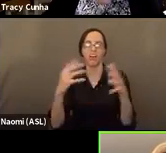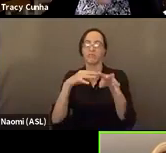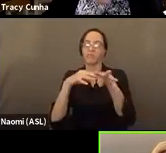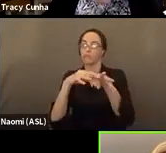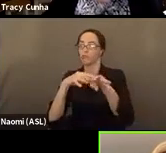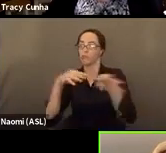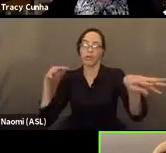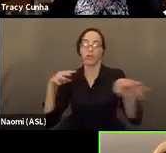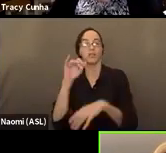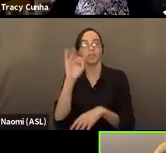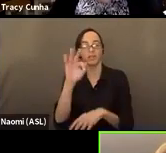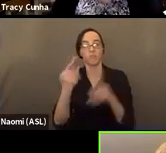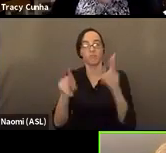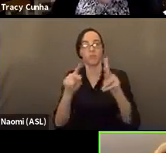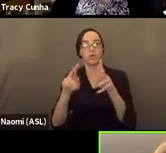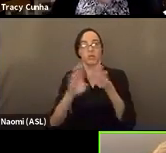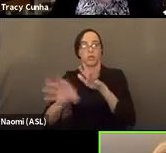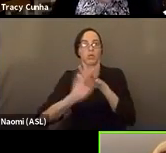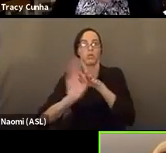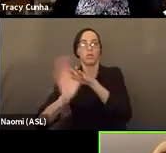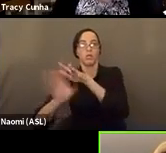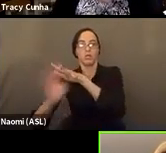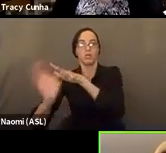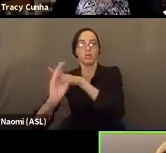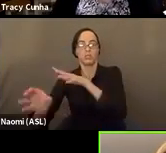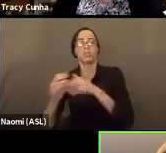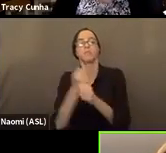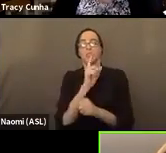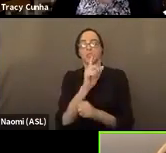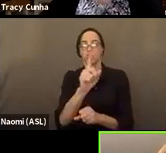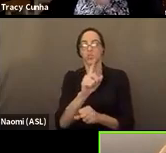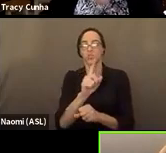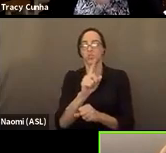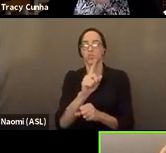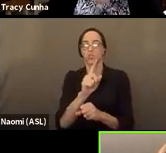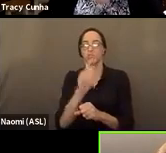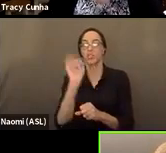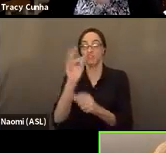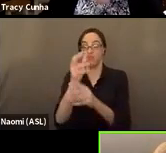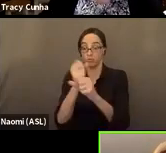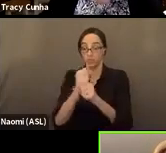do get that warning so you give yourself that extra time because there is a lot of anxiety